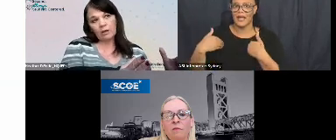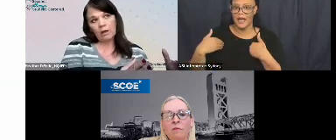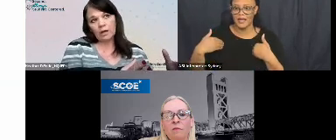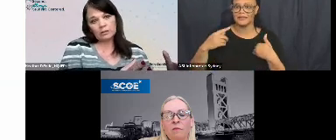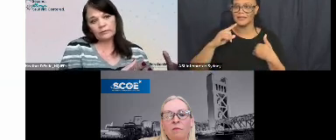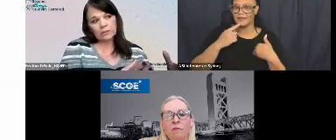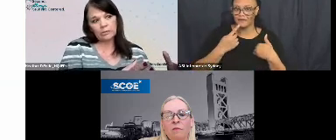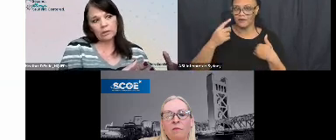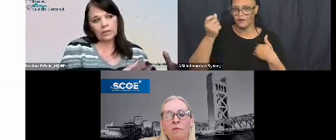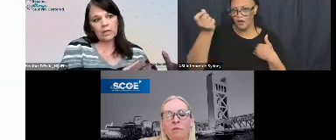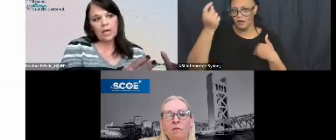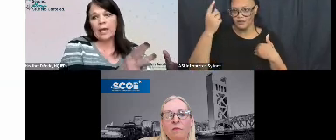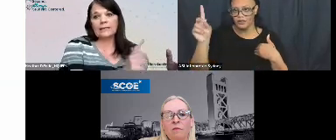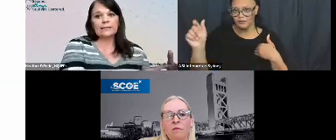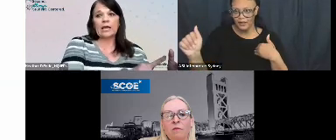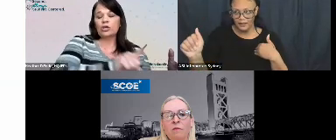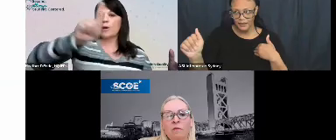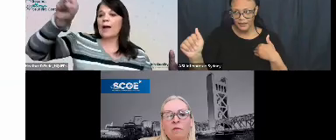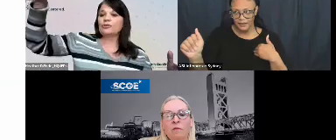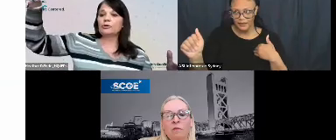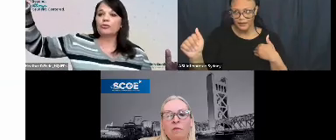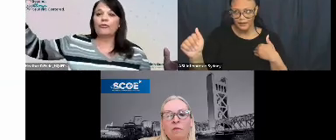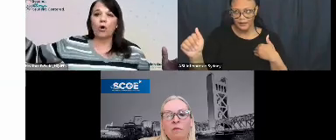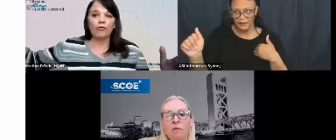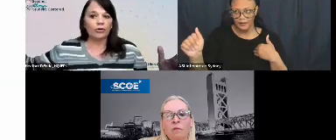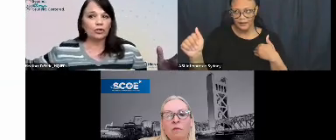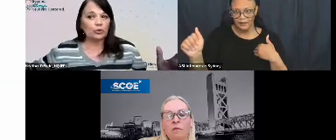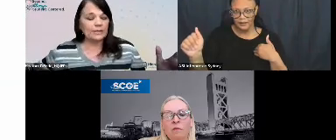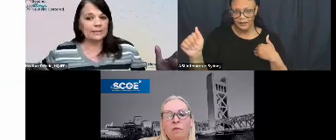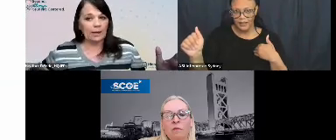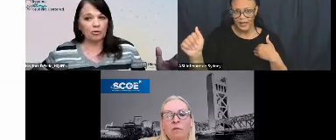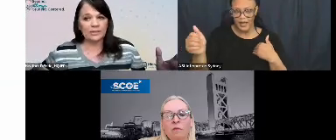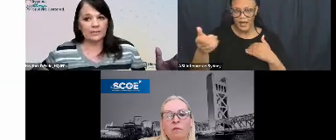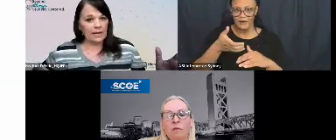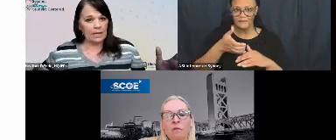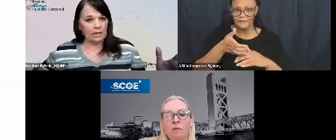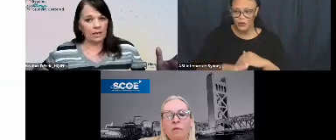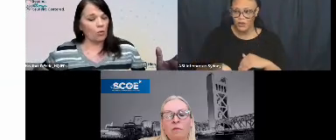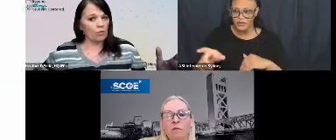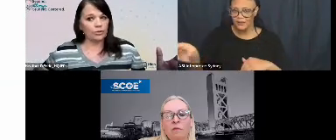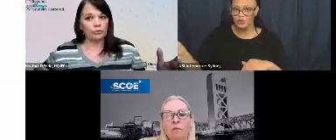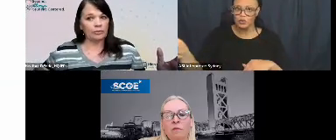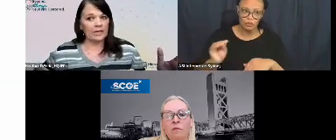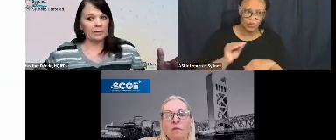significant cognitive disability and say you have to move over to a separate setting in order to